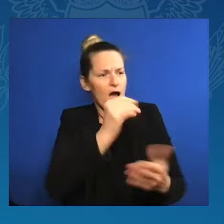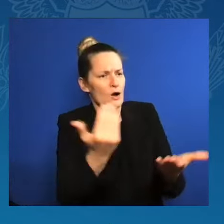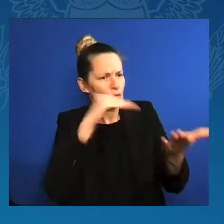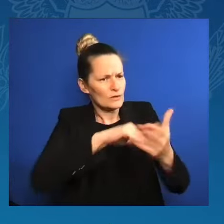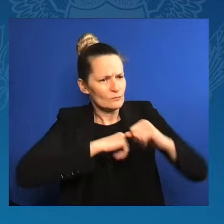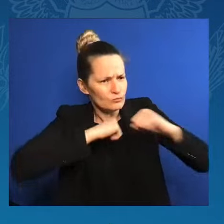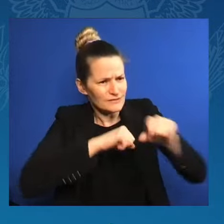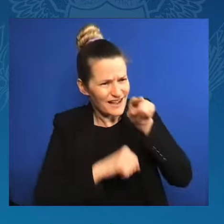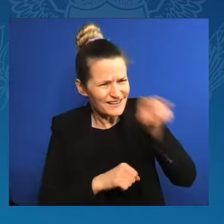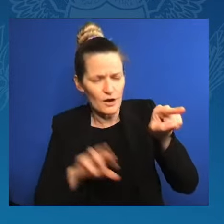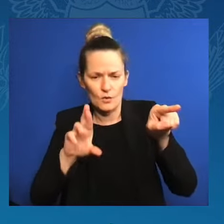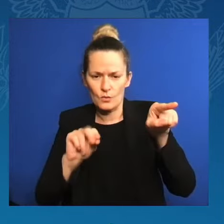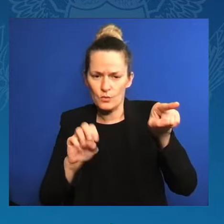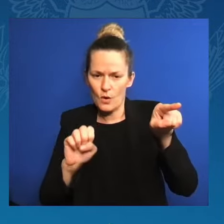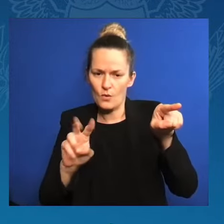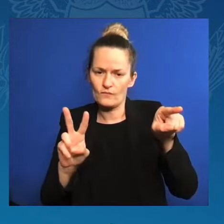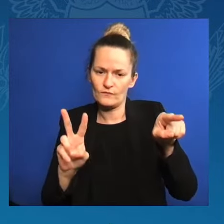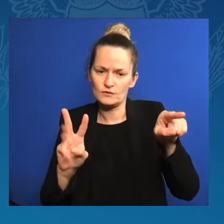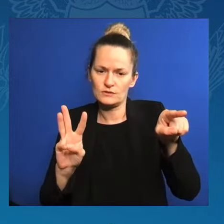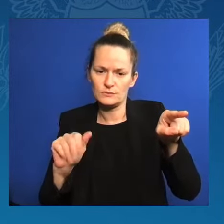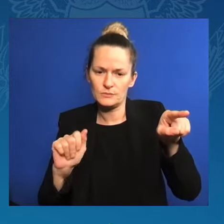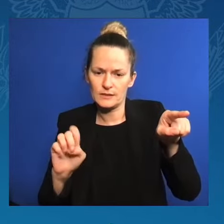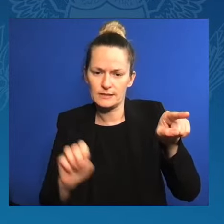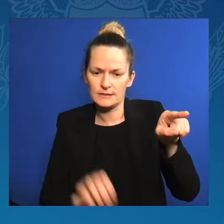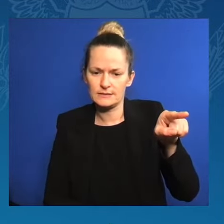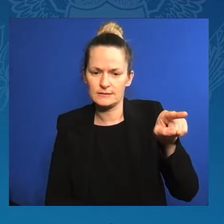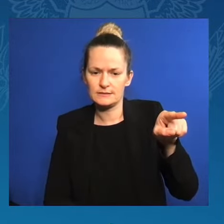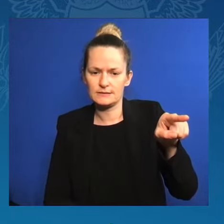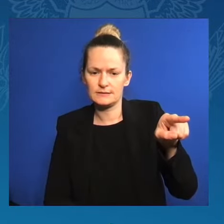And when they do, President Joe Biden will sign it.